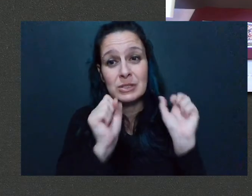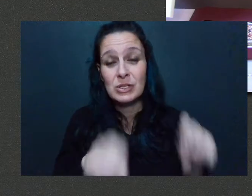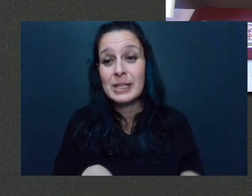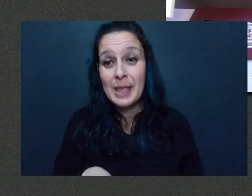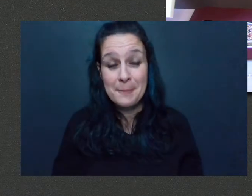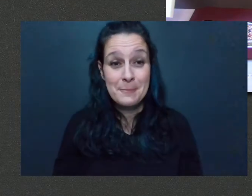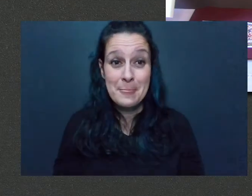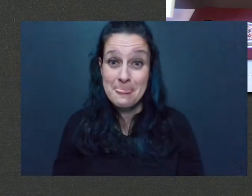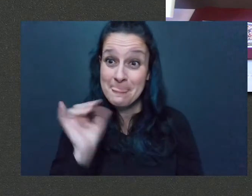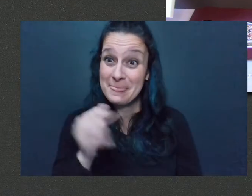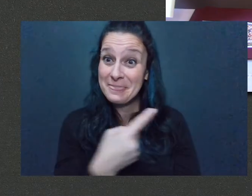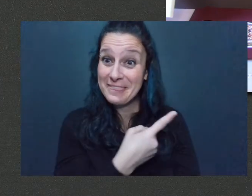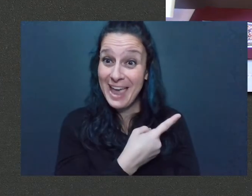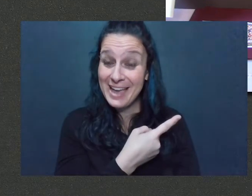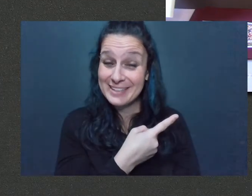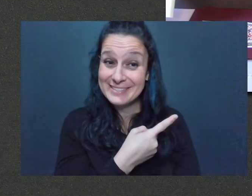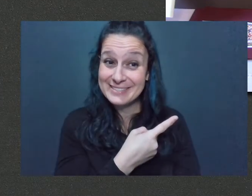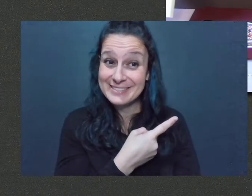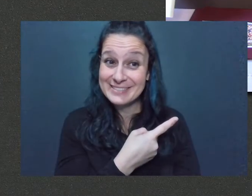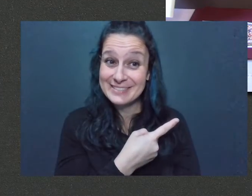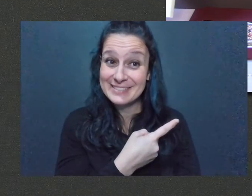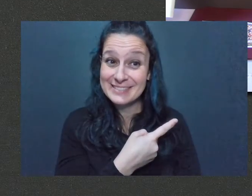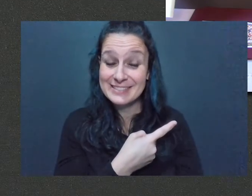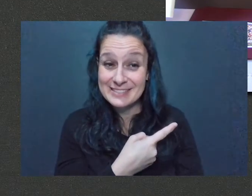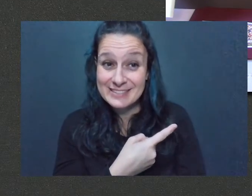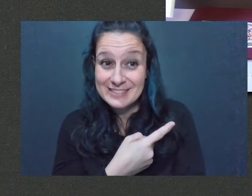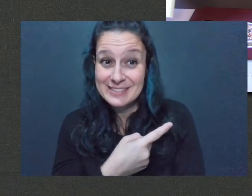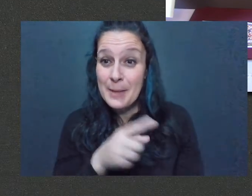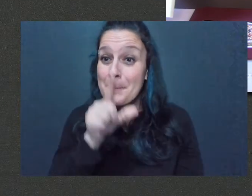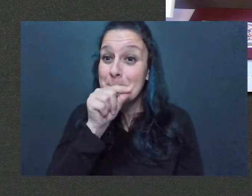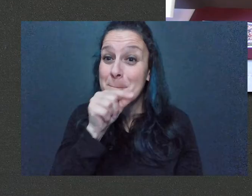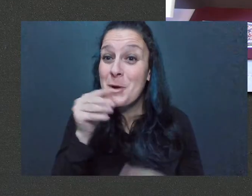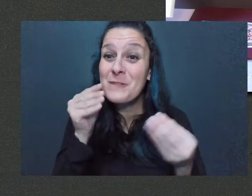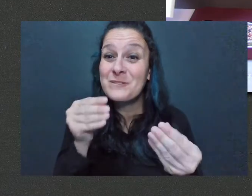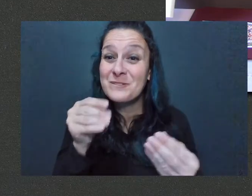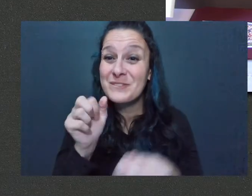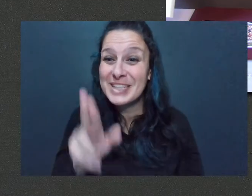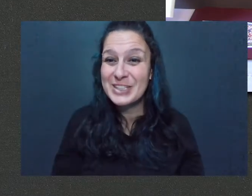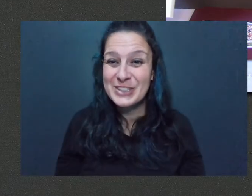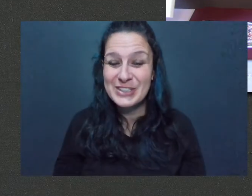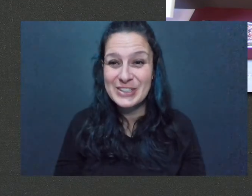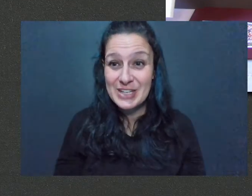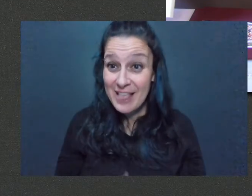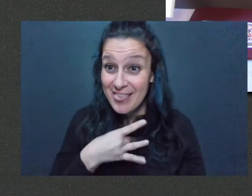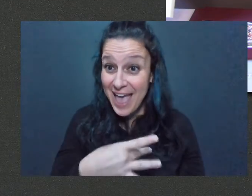And that is a bird feeder. Do you like it?